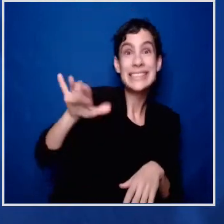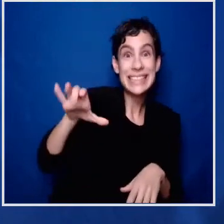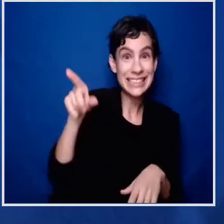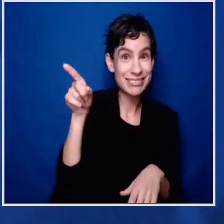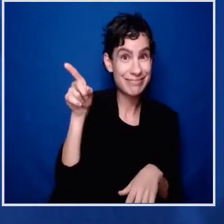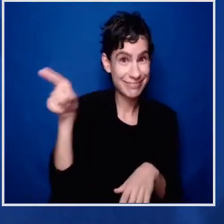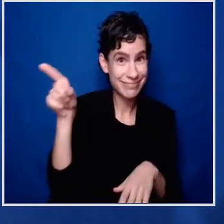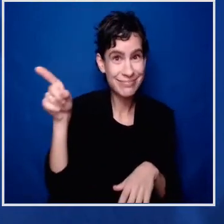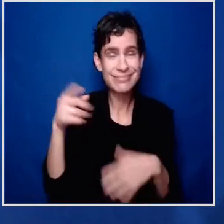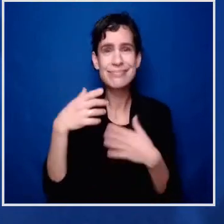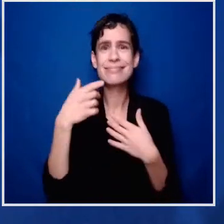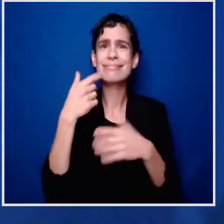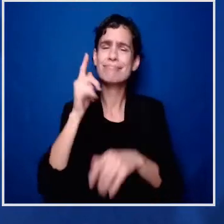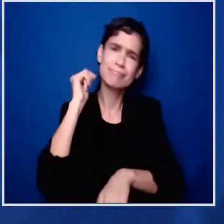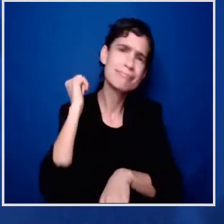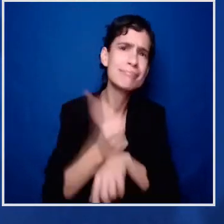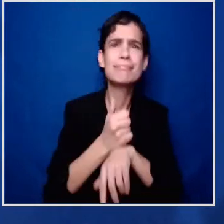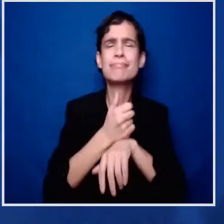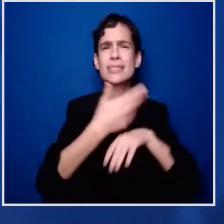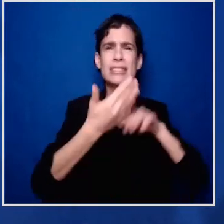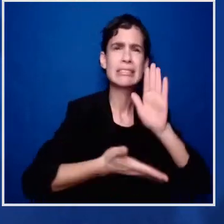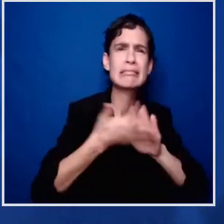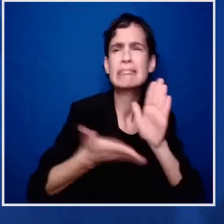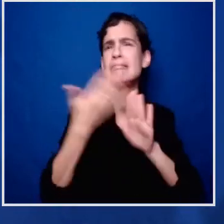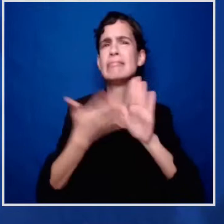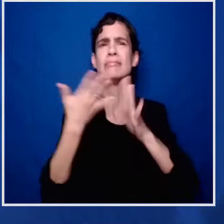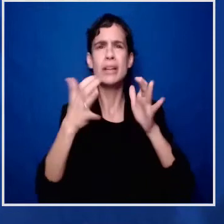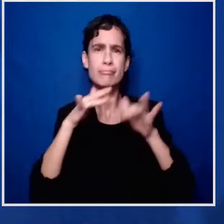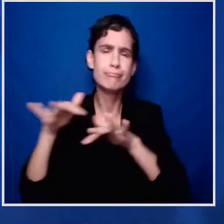LIKE IN NEW YORK CITY, WHERE THEY ARE RUNNING A MASS COLLECTION DRIVE AND WORKING TO